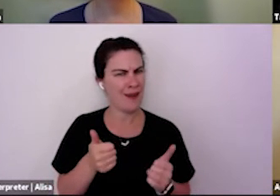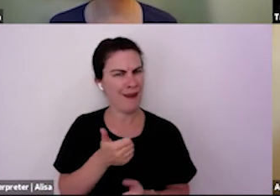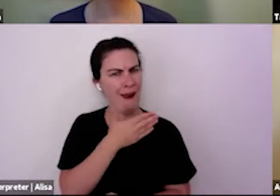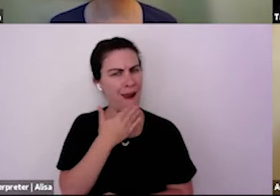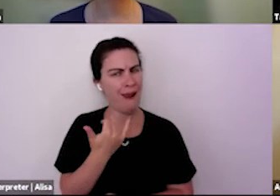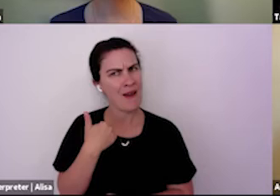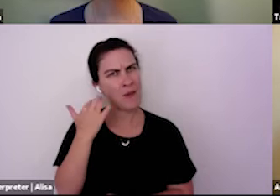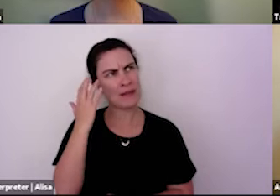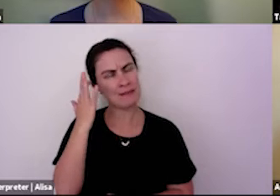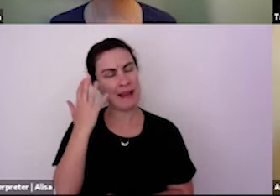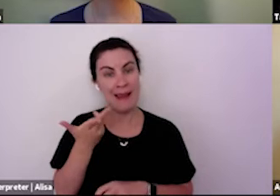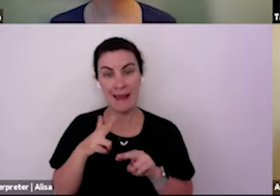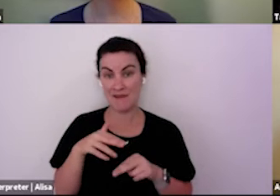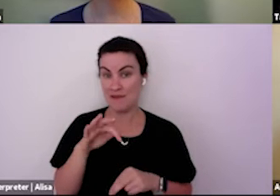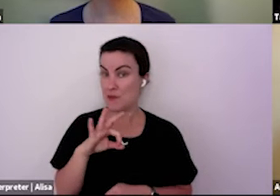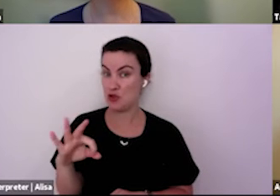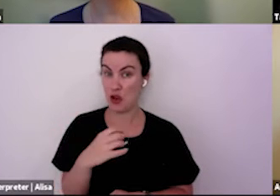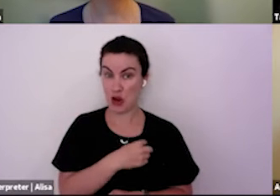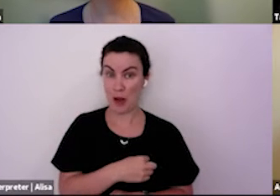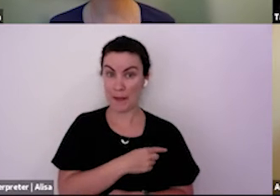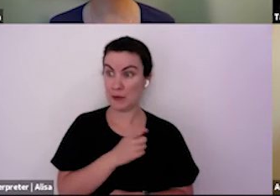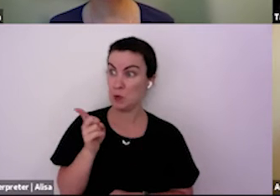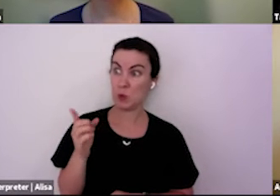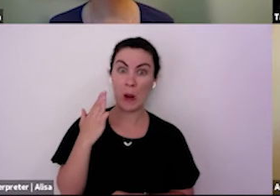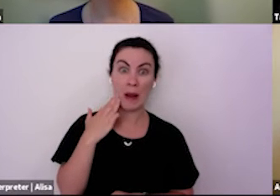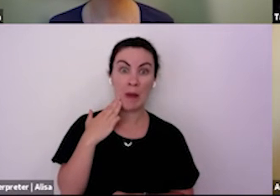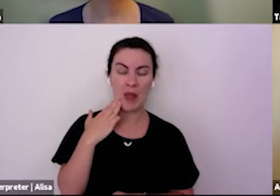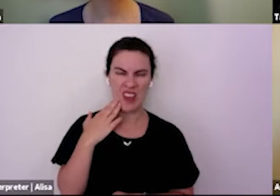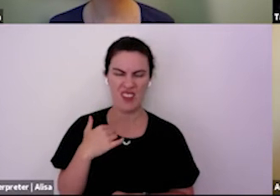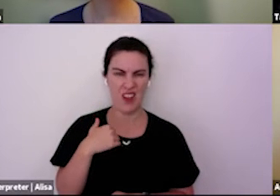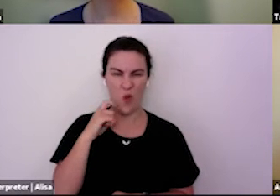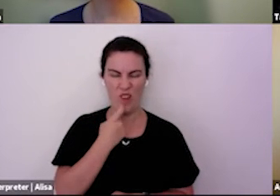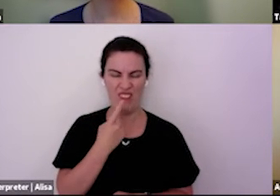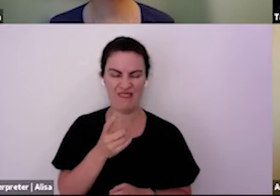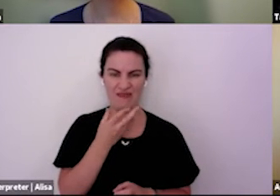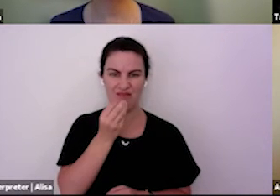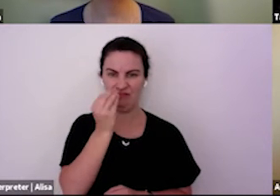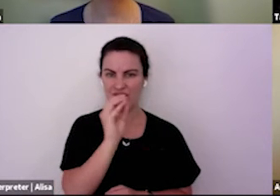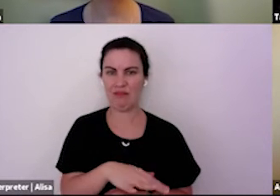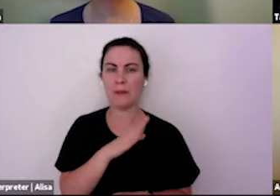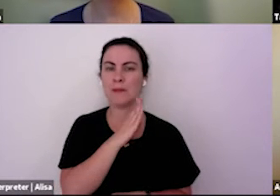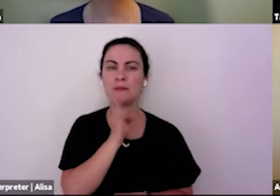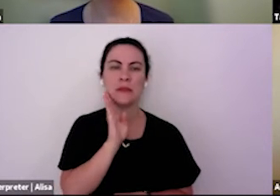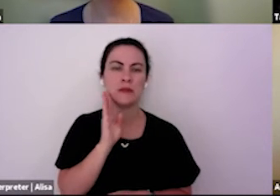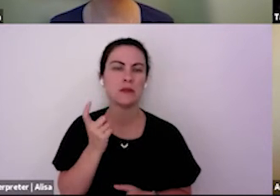If I hadn't made the commitment to do it with my mom I probably would have given it and this kind of thing.